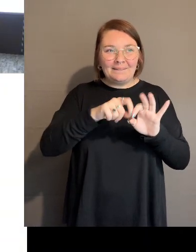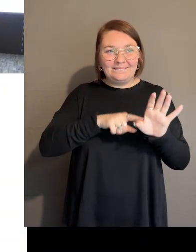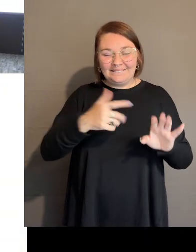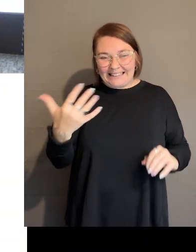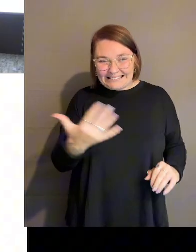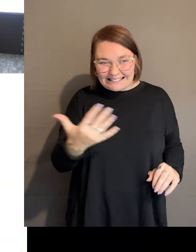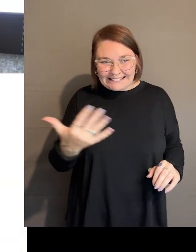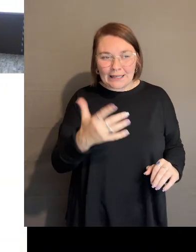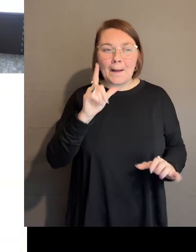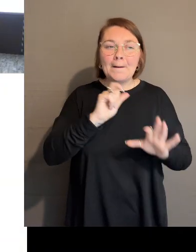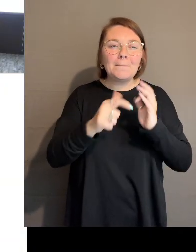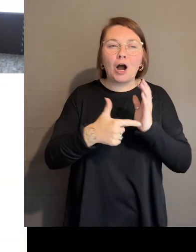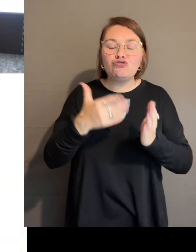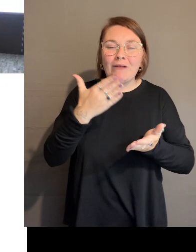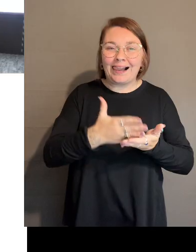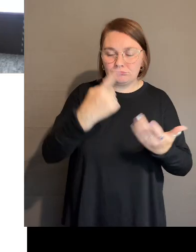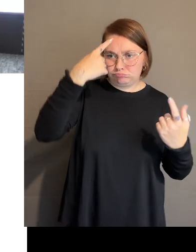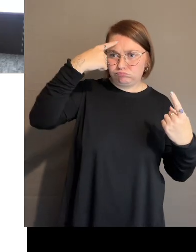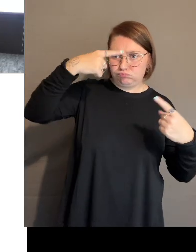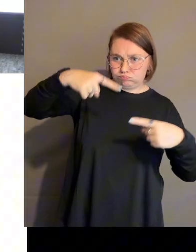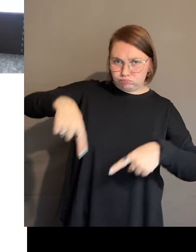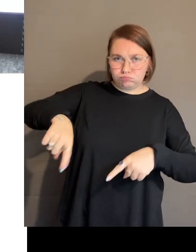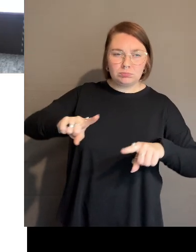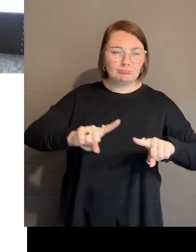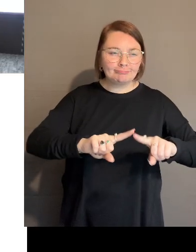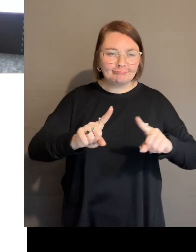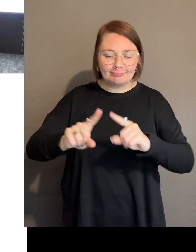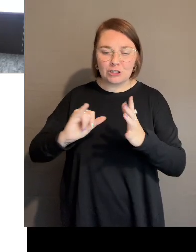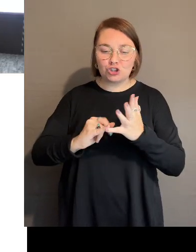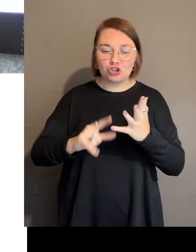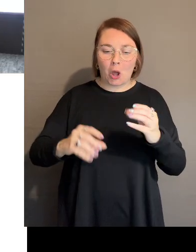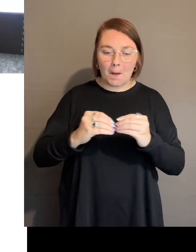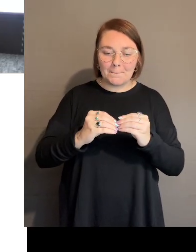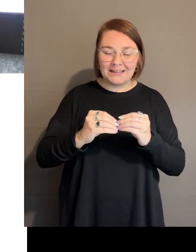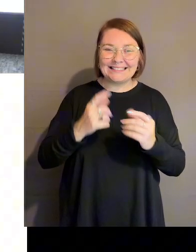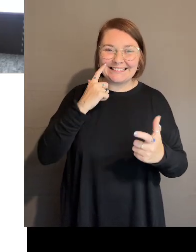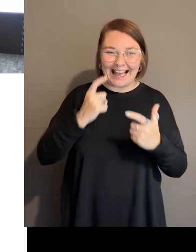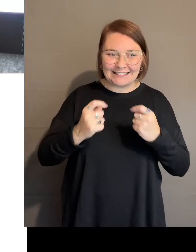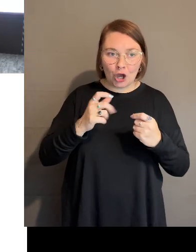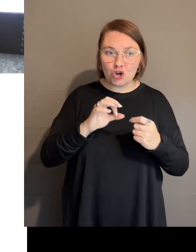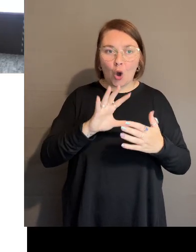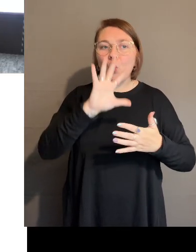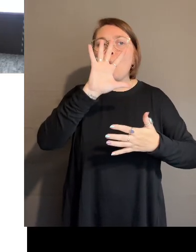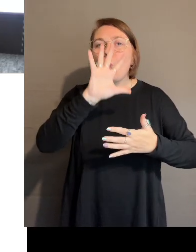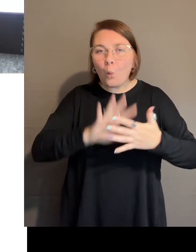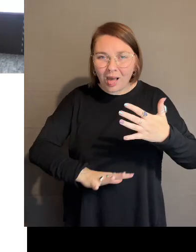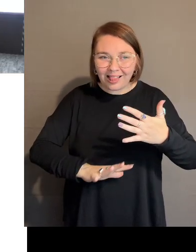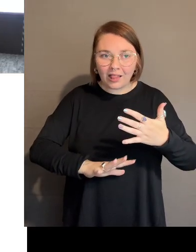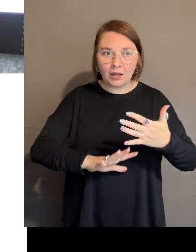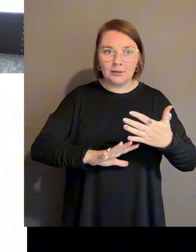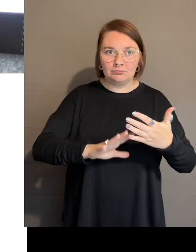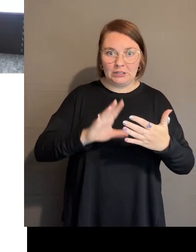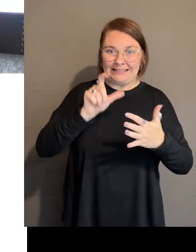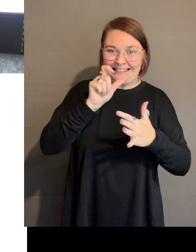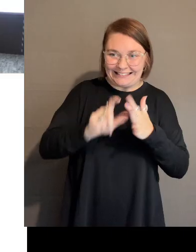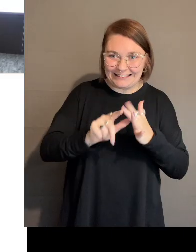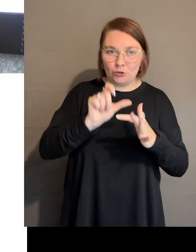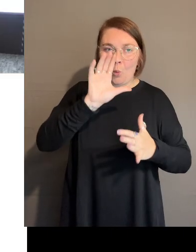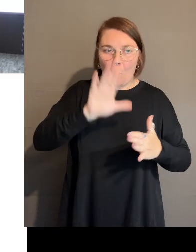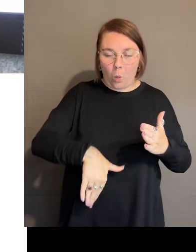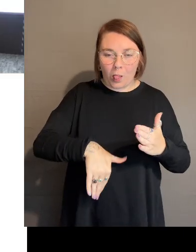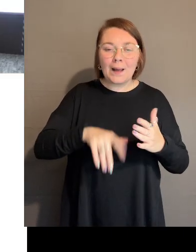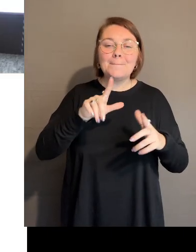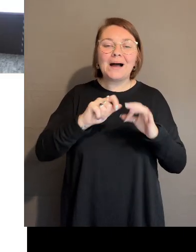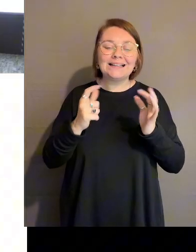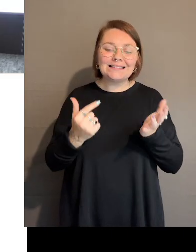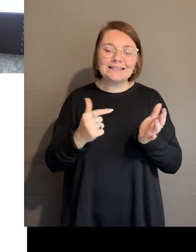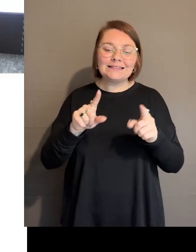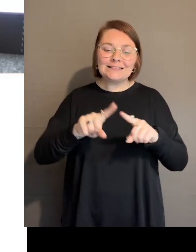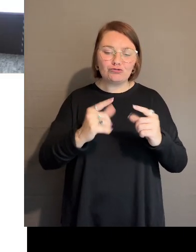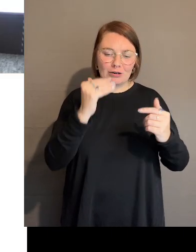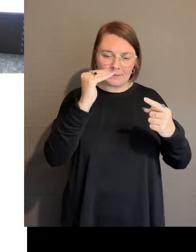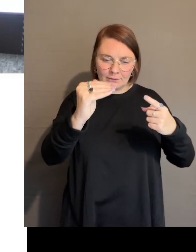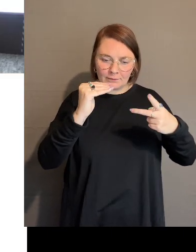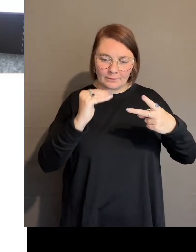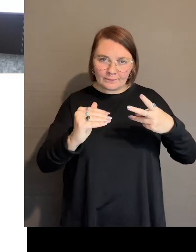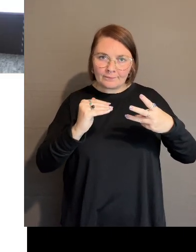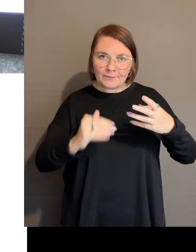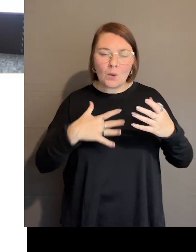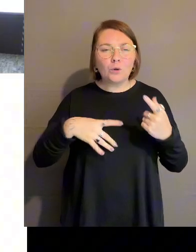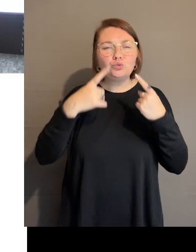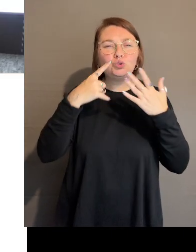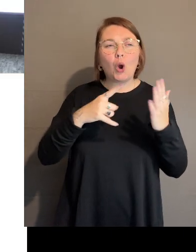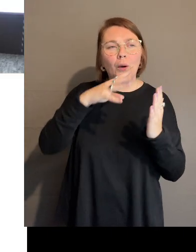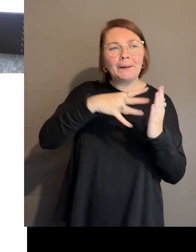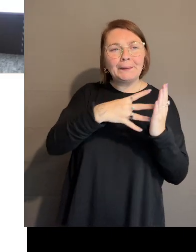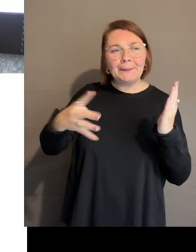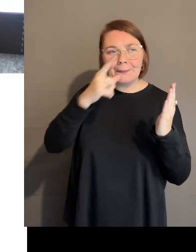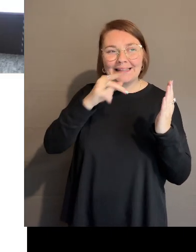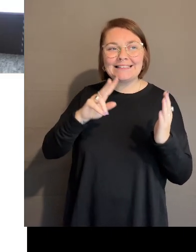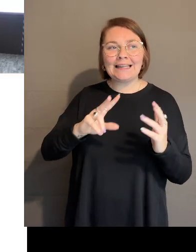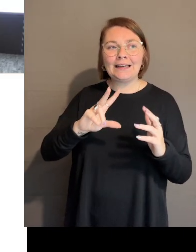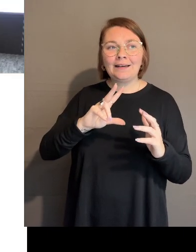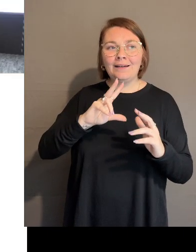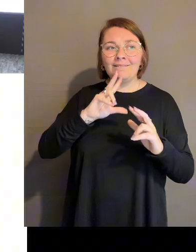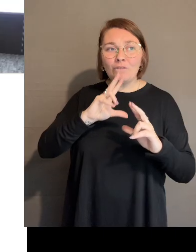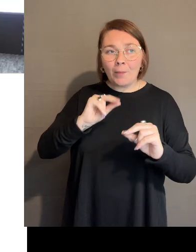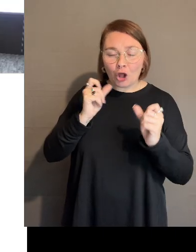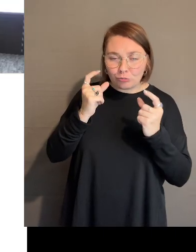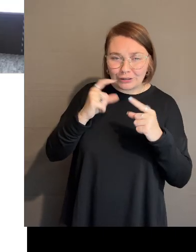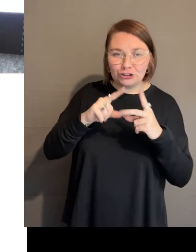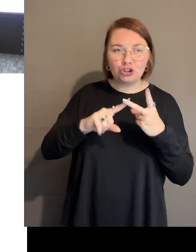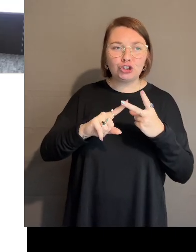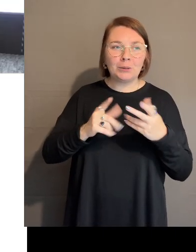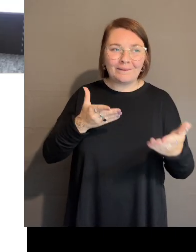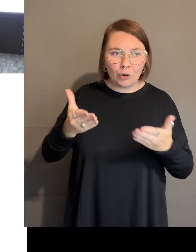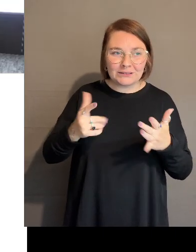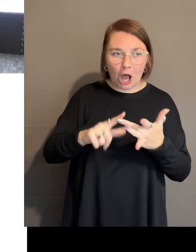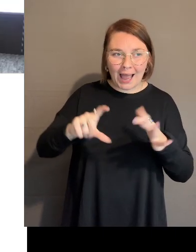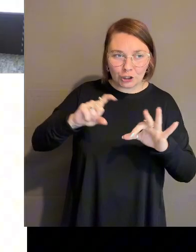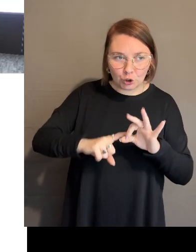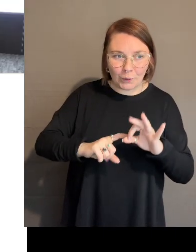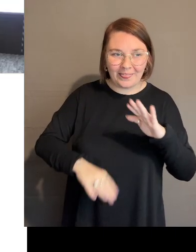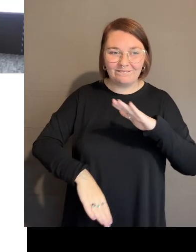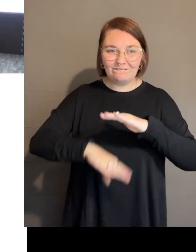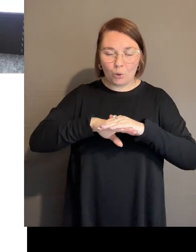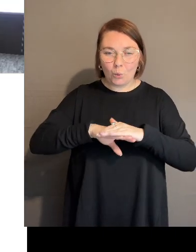But it's basically made up of a bunch of different subtests, and not all of these go into all the tests, but then you get… you end up with different indices. And what I wanted to show you here is verbal comprehension, performance IQ, and full-scale IQ.